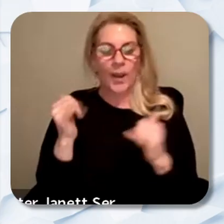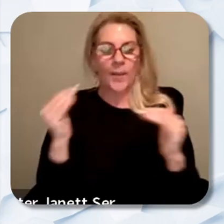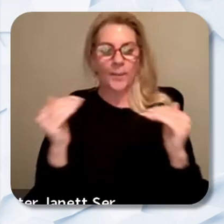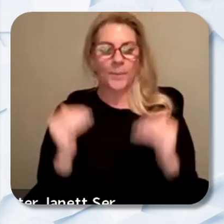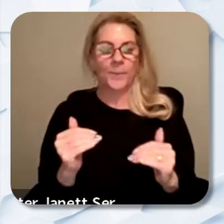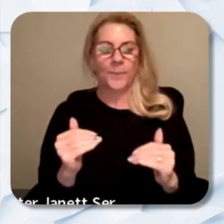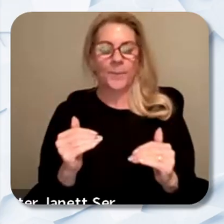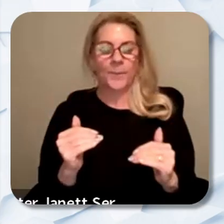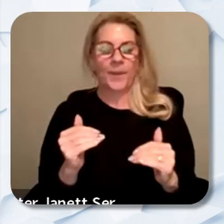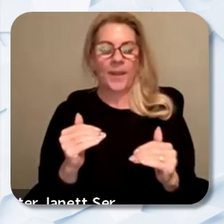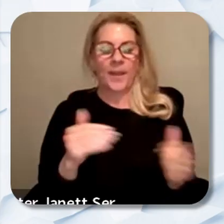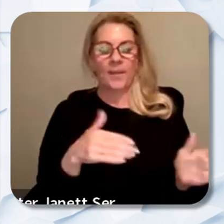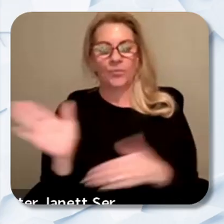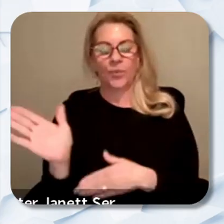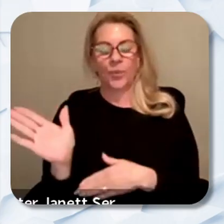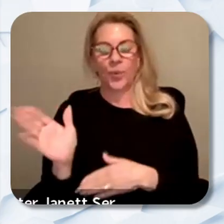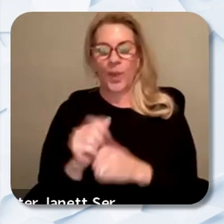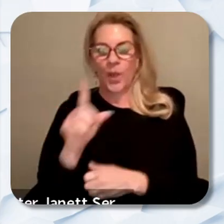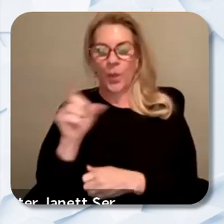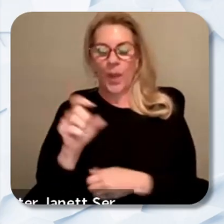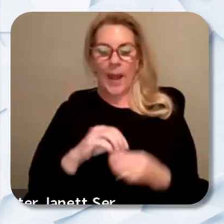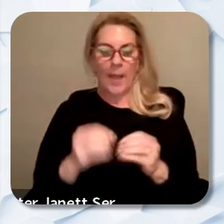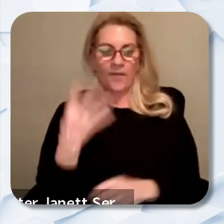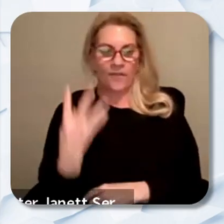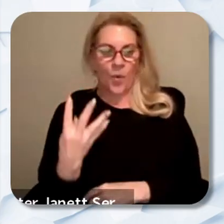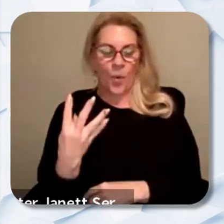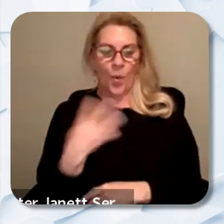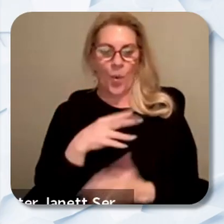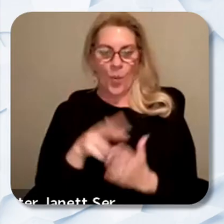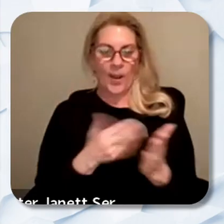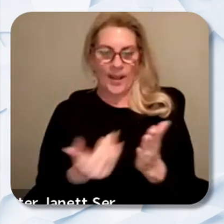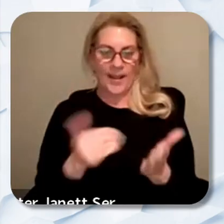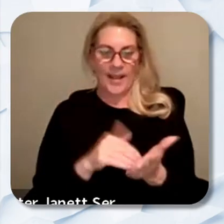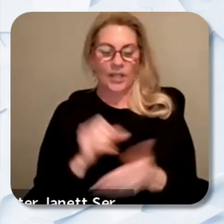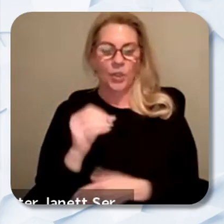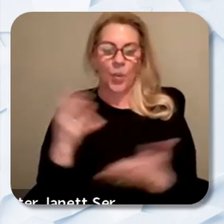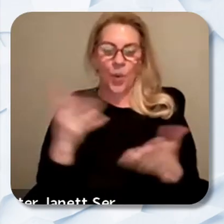round out the discussion with question number four and I'll read that again. So what strategies can